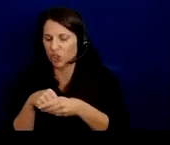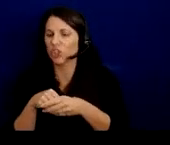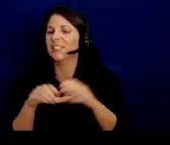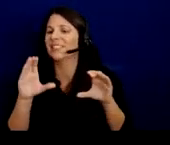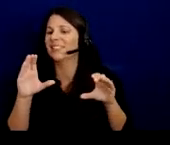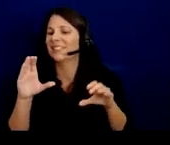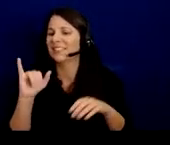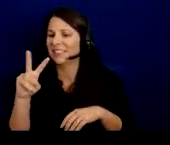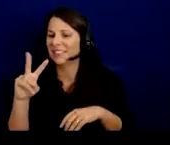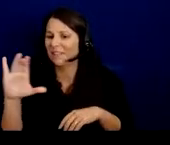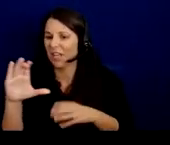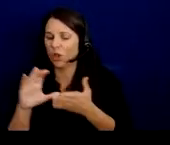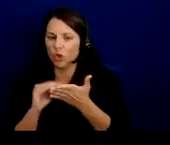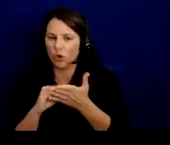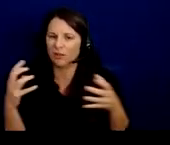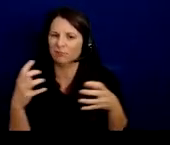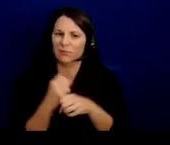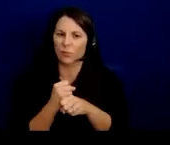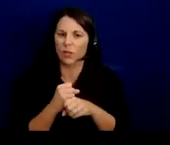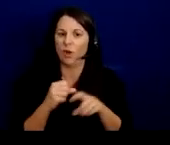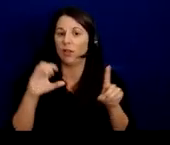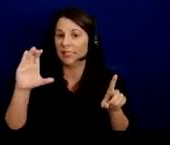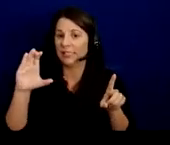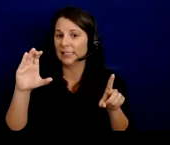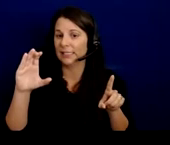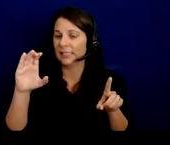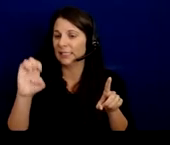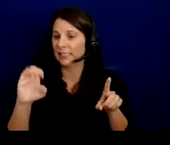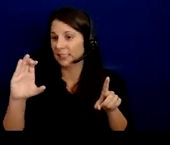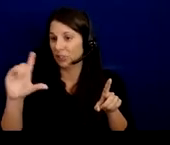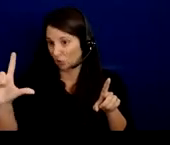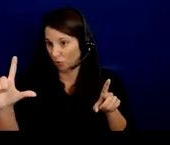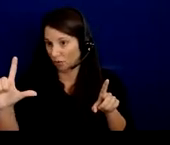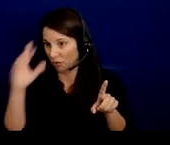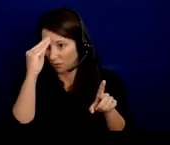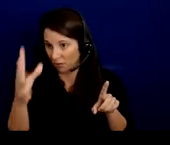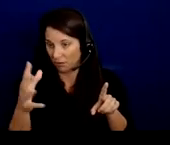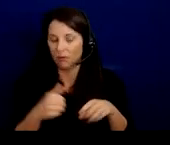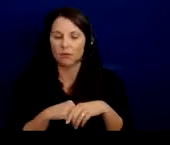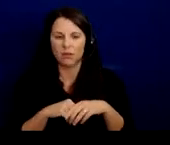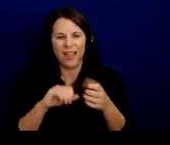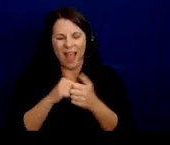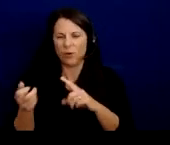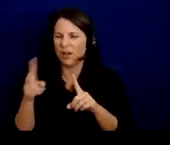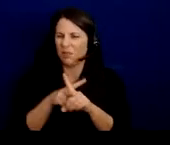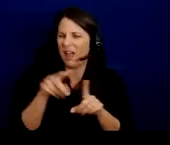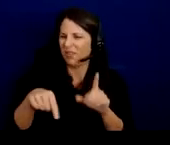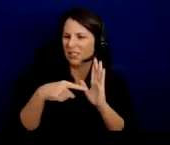model to the program that we're developing on campus, if that makes sense. So just a brief sort of